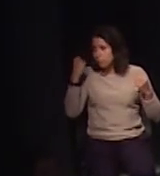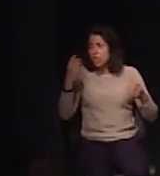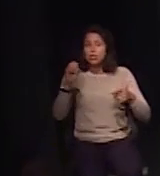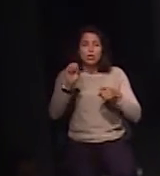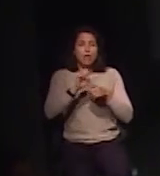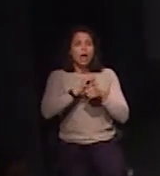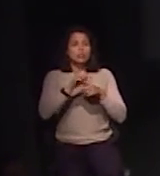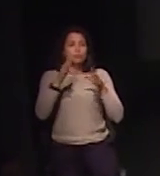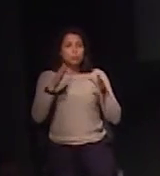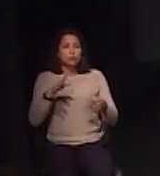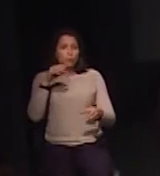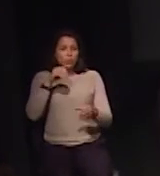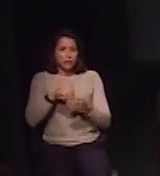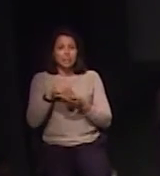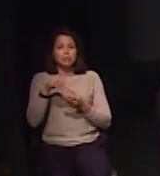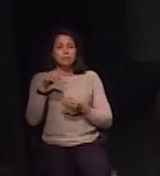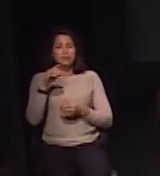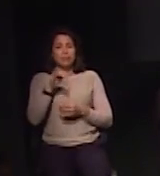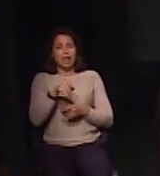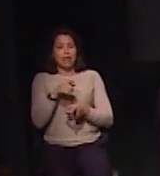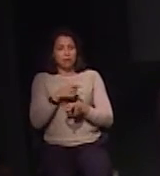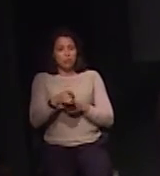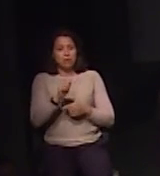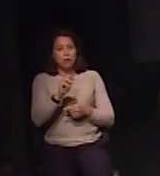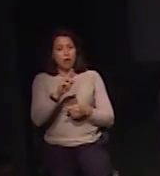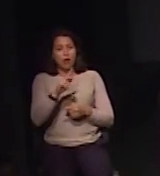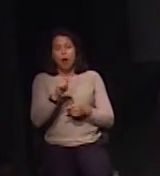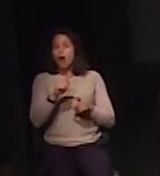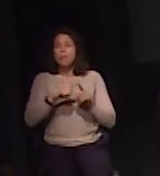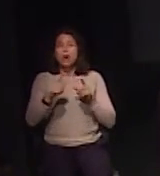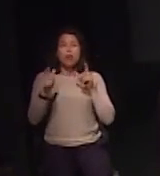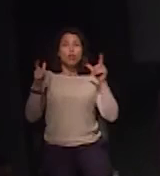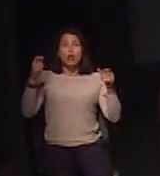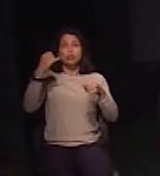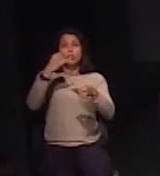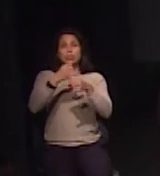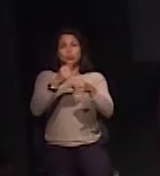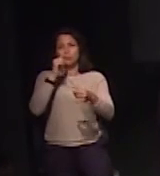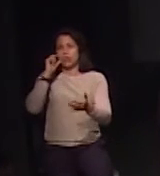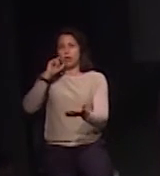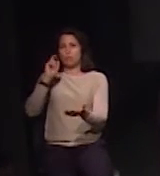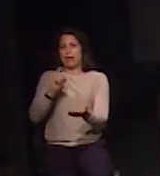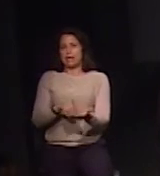art form, but it hasn’t been recognized by larger institutions, so how do you continue